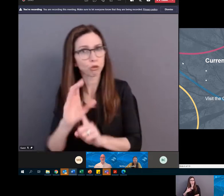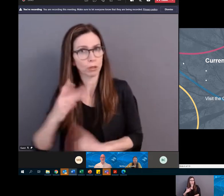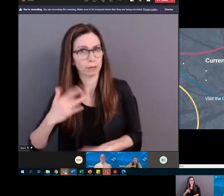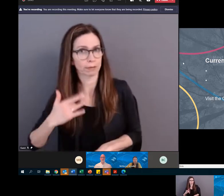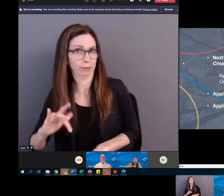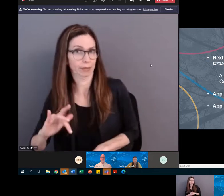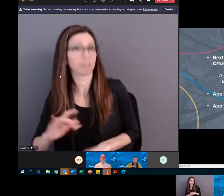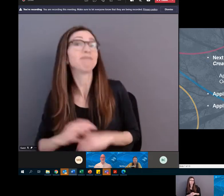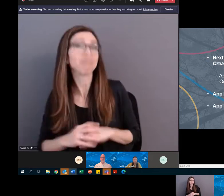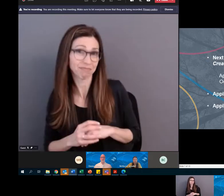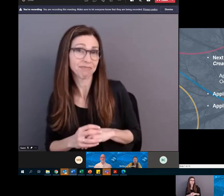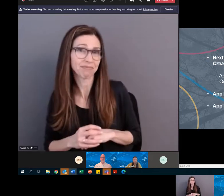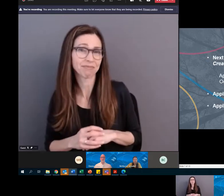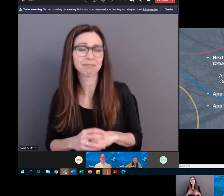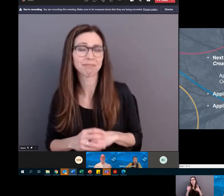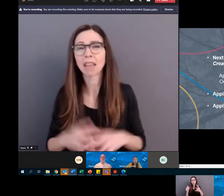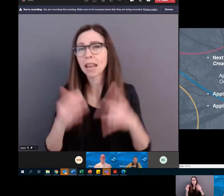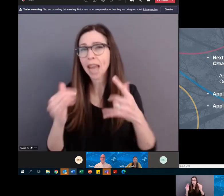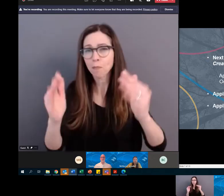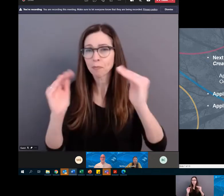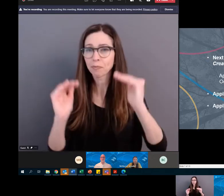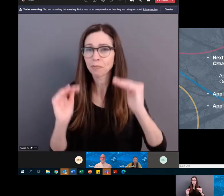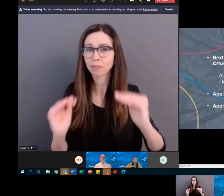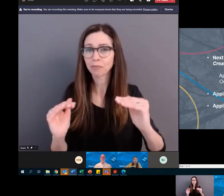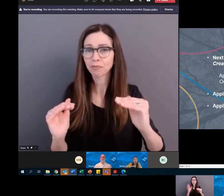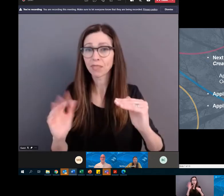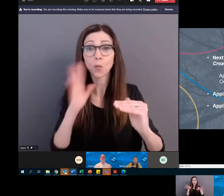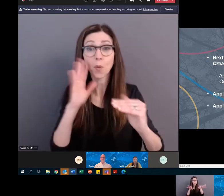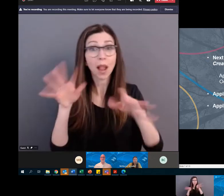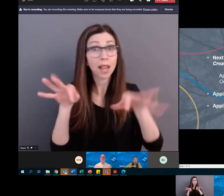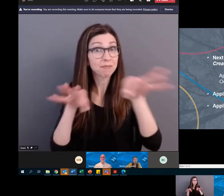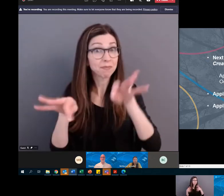Next, we'll go on to some application tips.